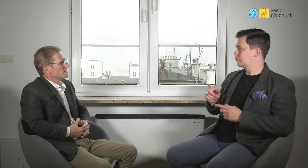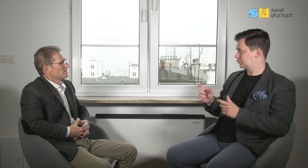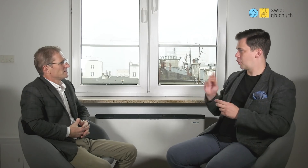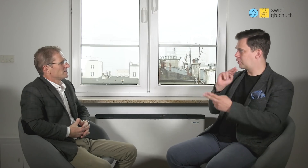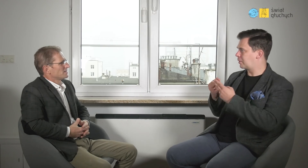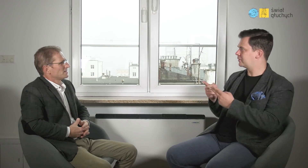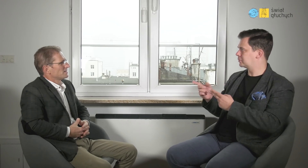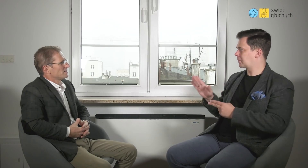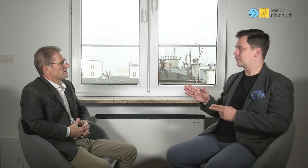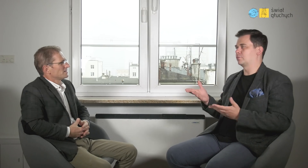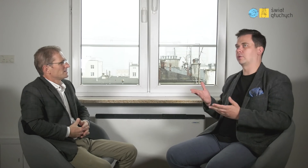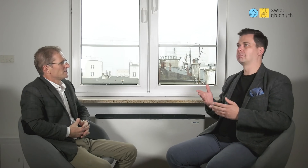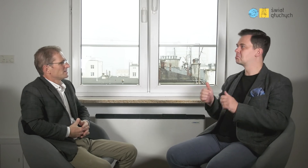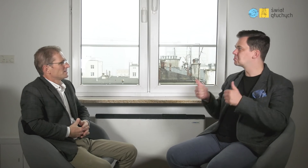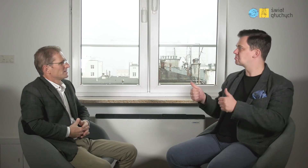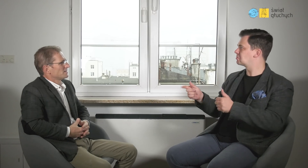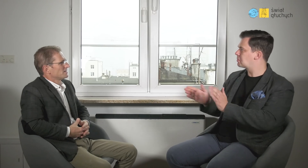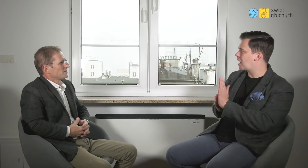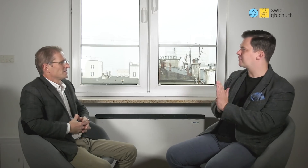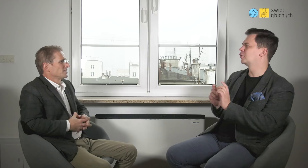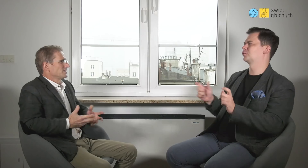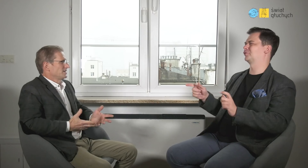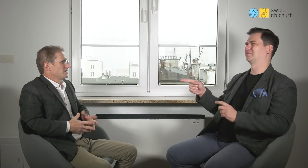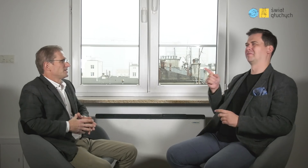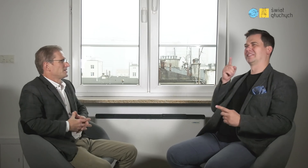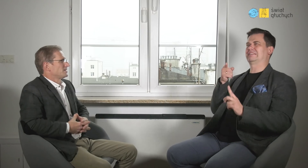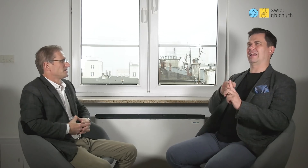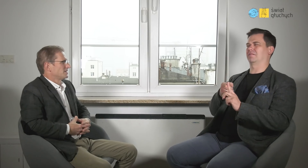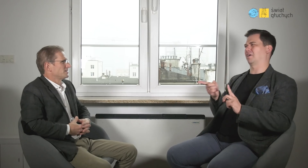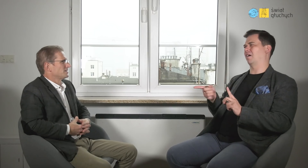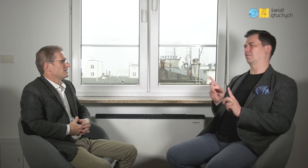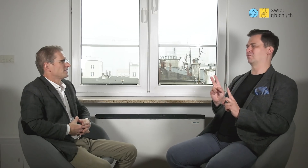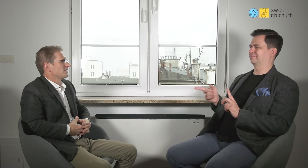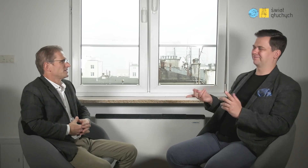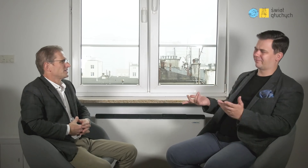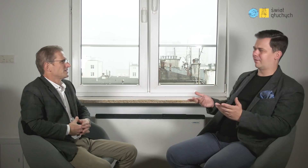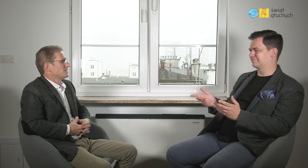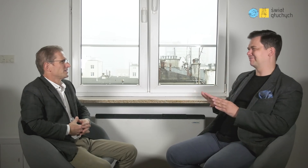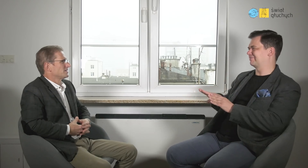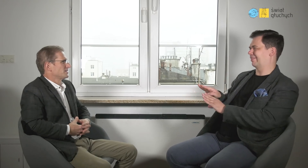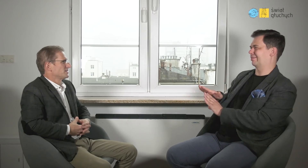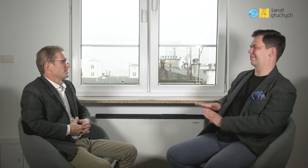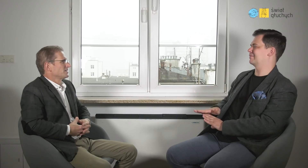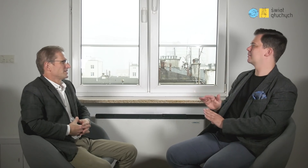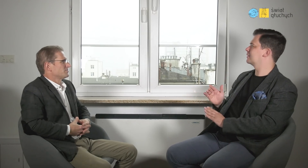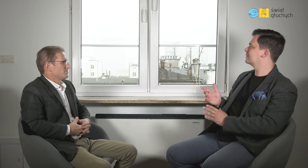But do you get answers to them? Do they say "great, bravo for what you are doing", Or are you met with more of a "well okay" response,